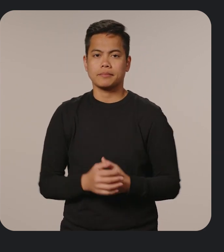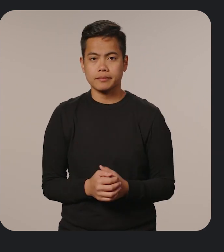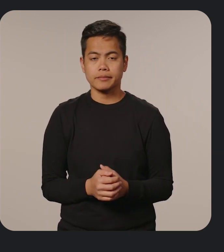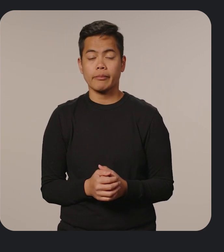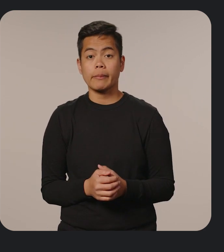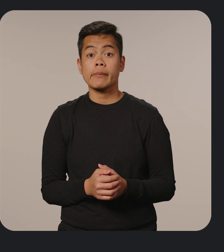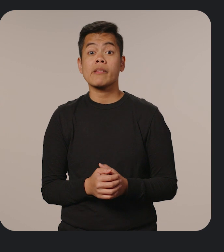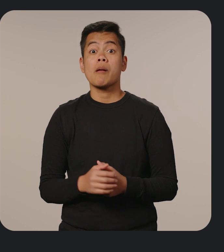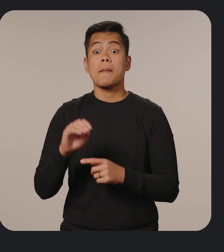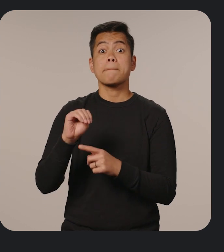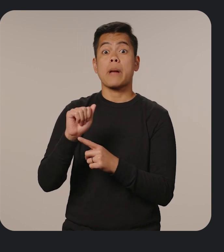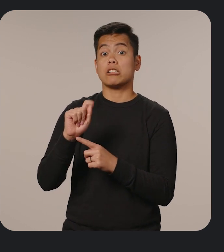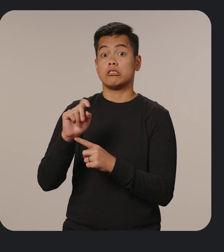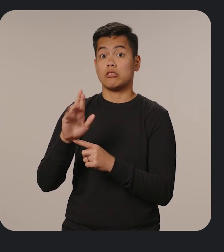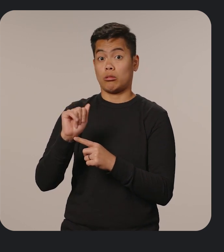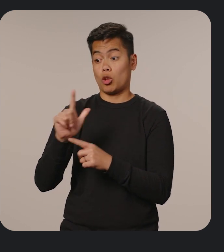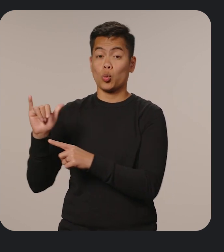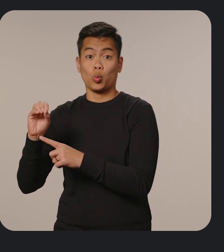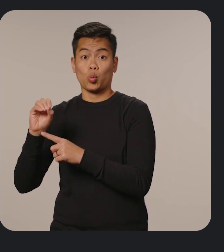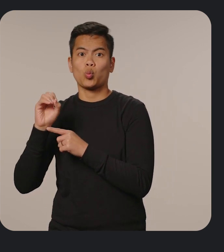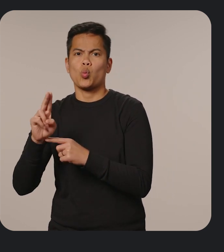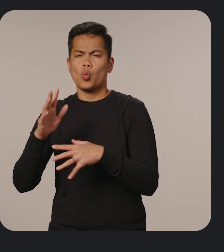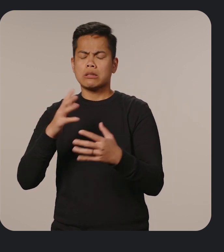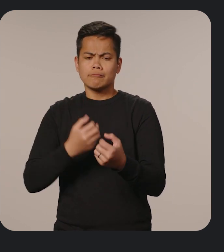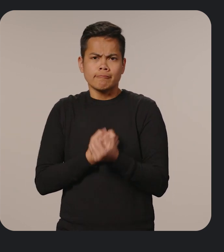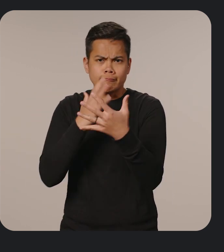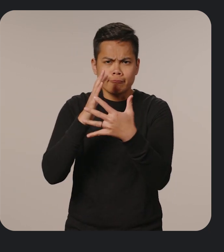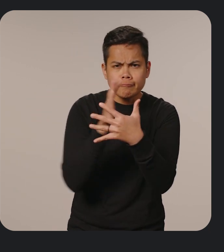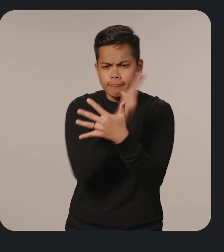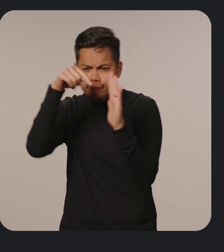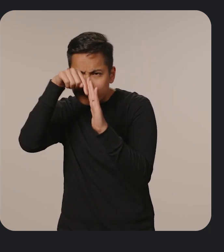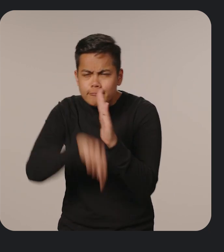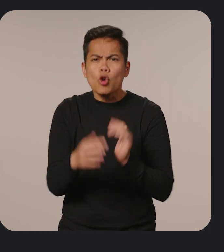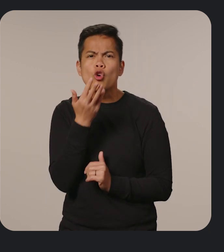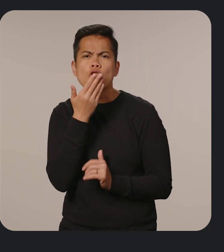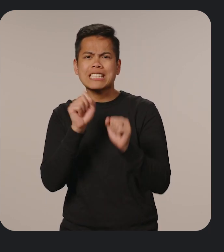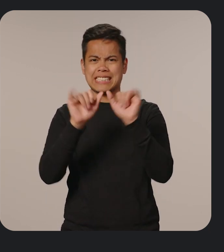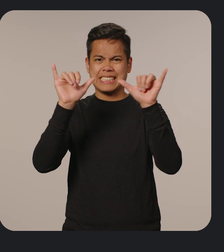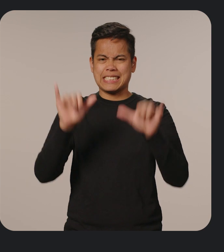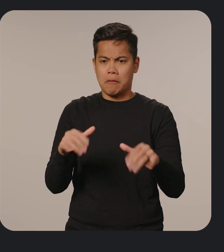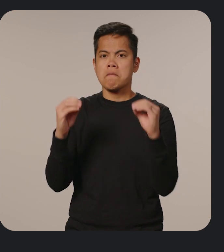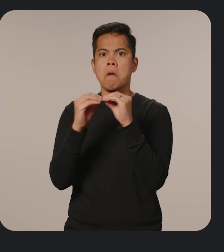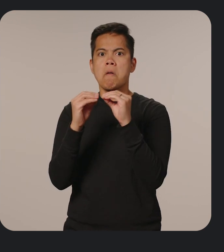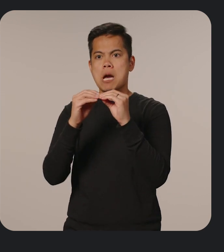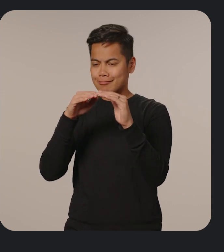We are taking Material You's expressive color system to the next level of accessibility with new contrast themes.